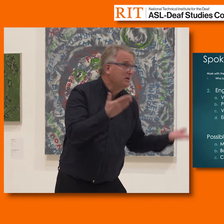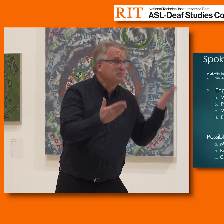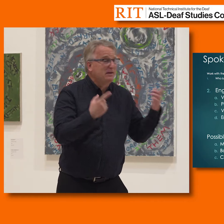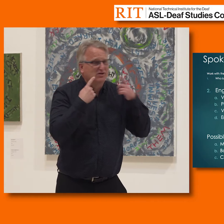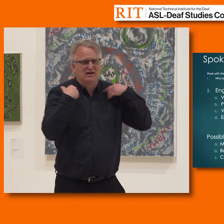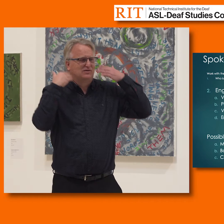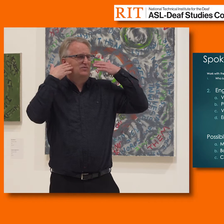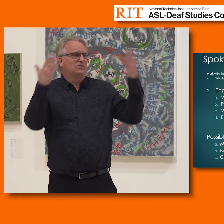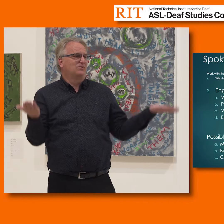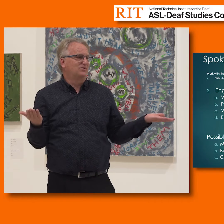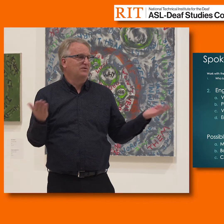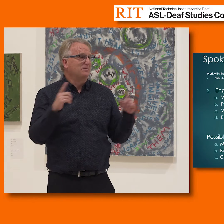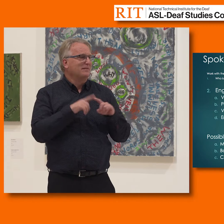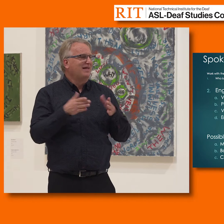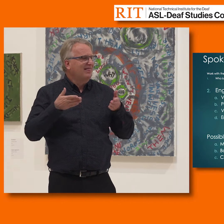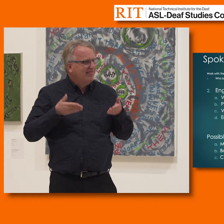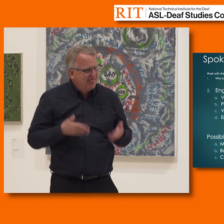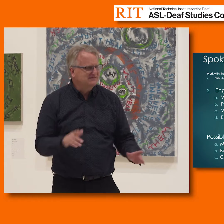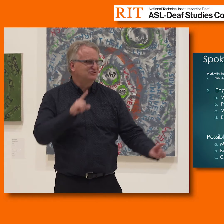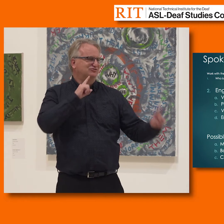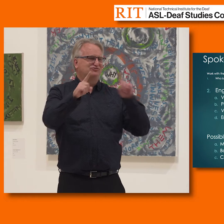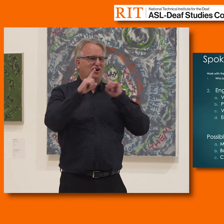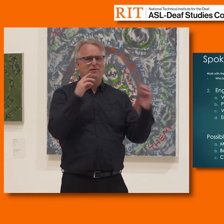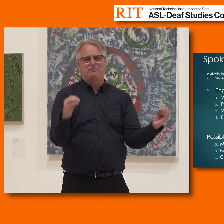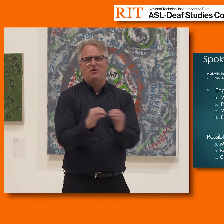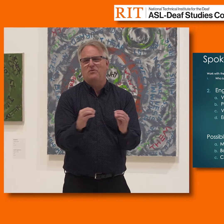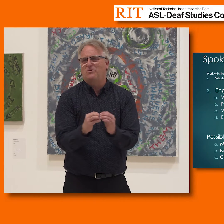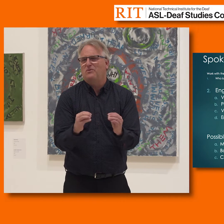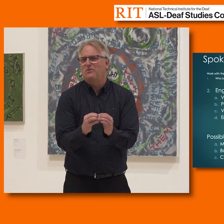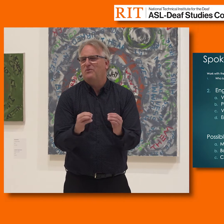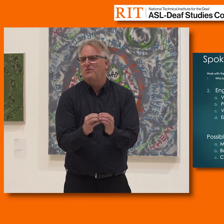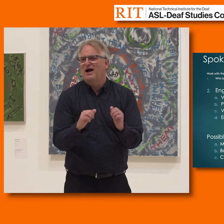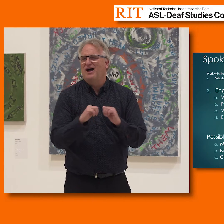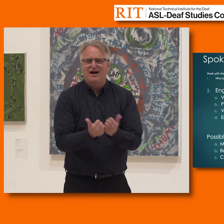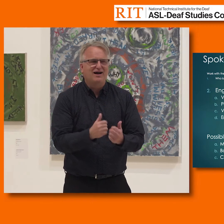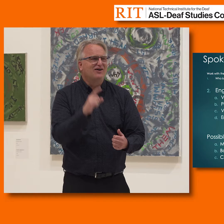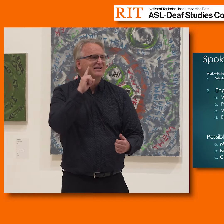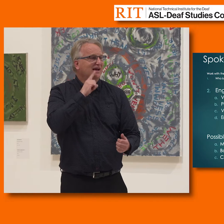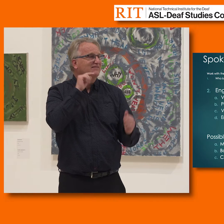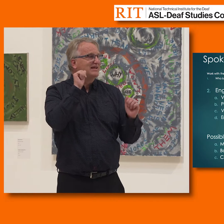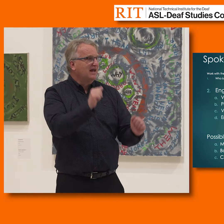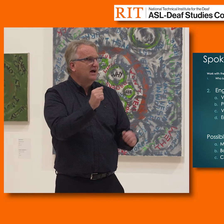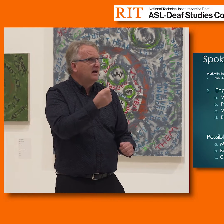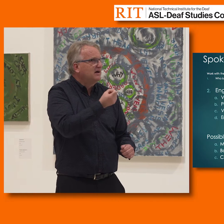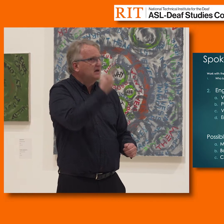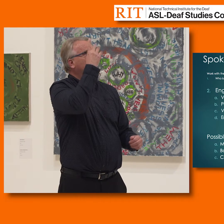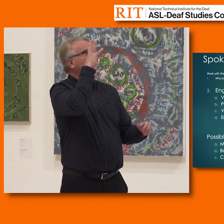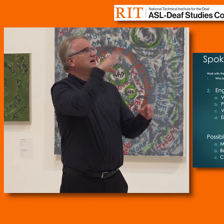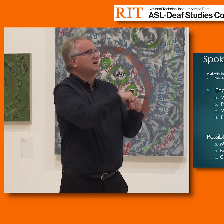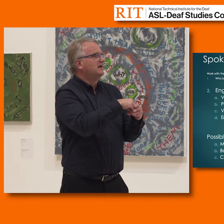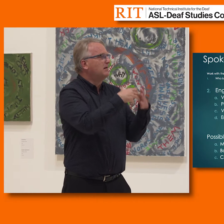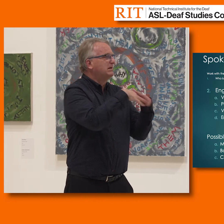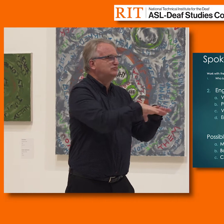Some of these may work in some situations and not in others, but let's begin the dialogue. Let's talk about ways that Deaf people